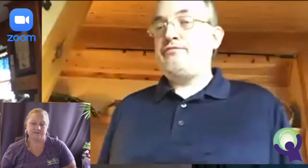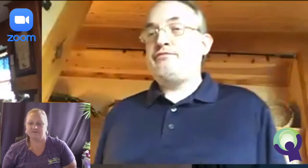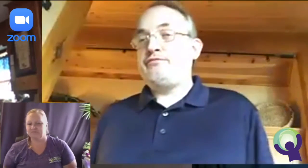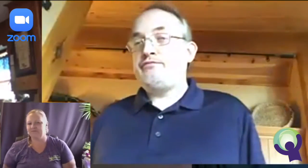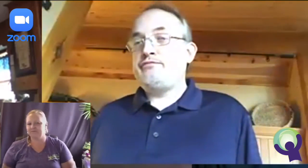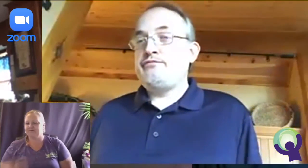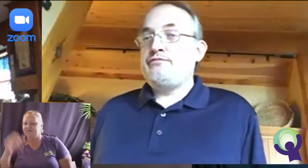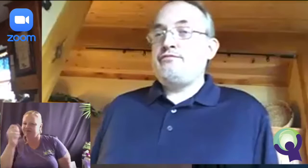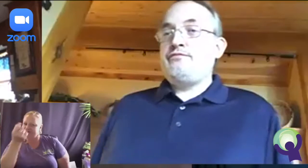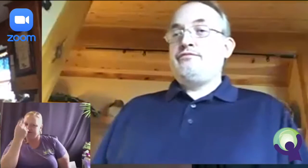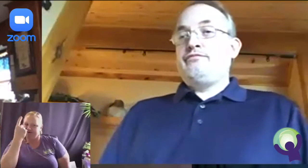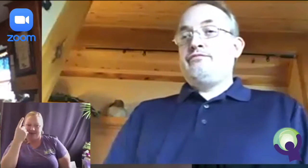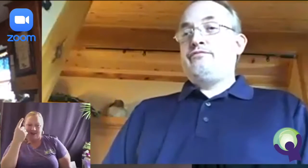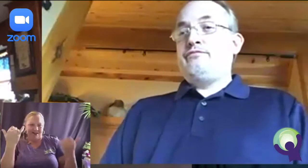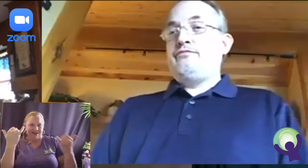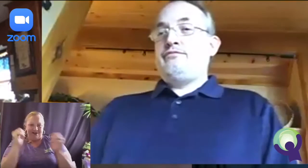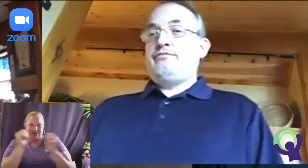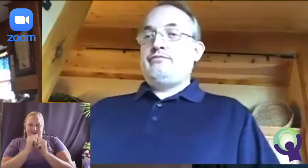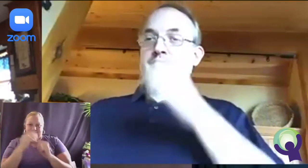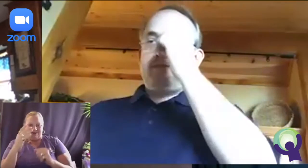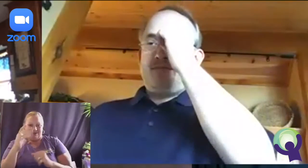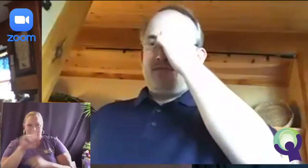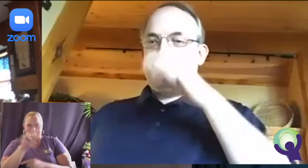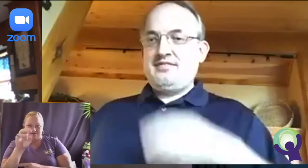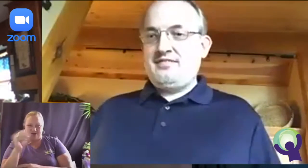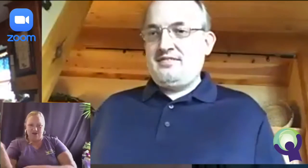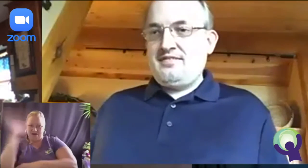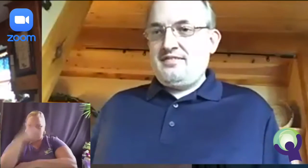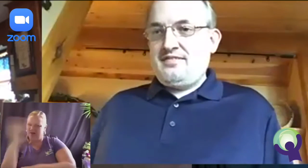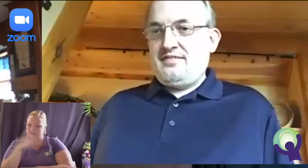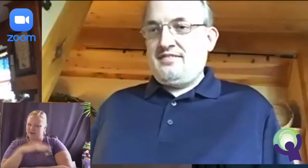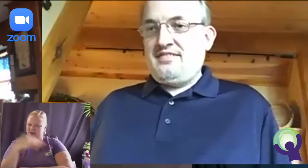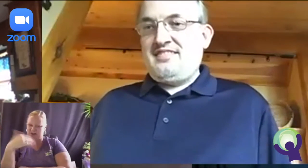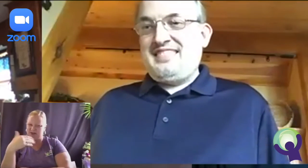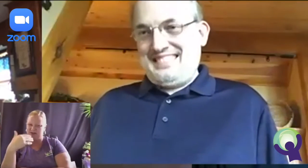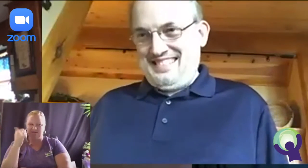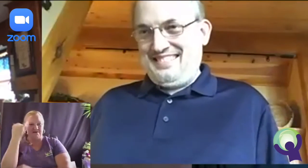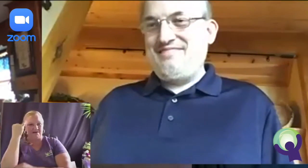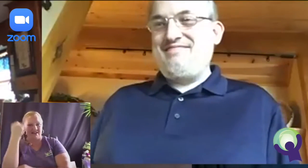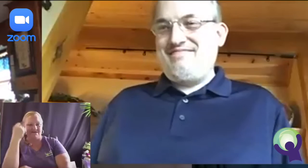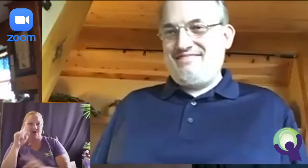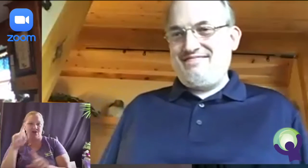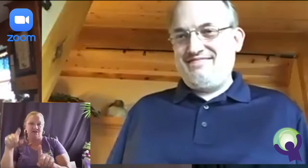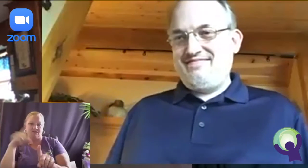how long I can continue in a meeting. Marcy Jo: Sure, I completely understand that. Trying to be on Zoom all day is really a challenge